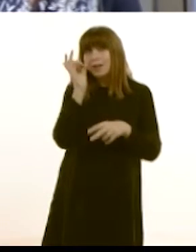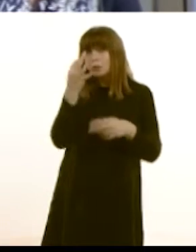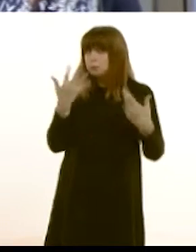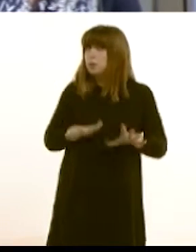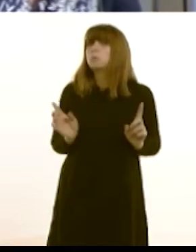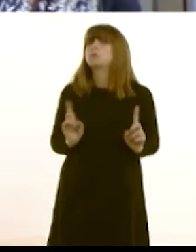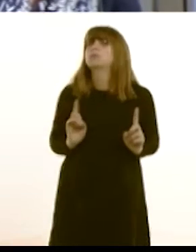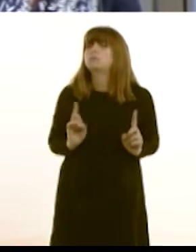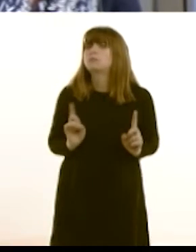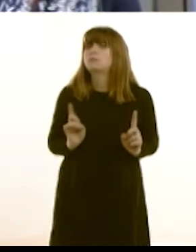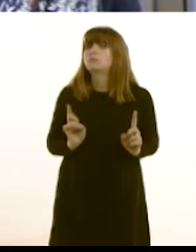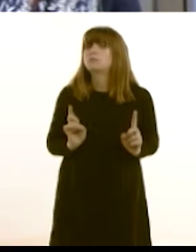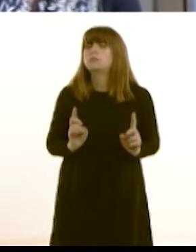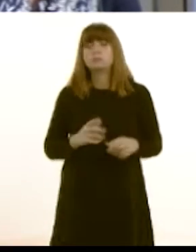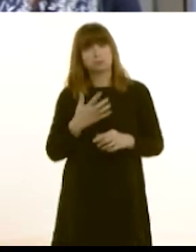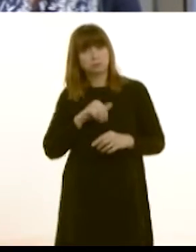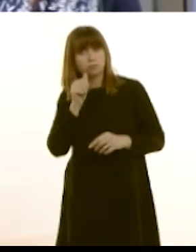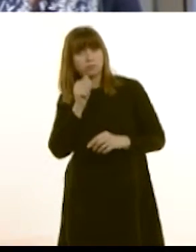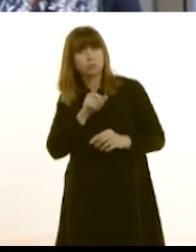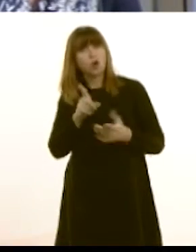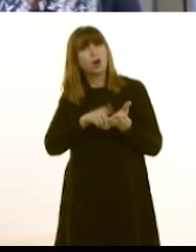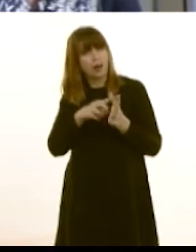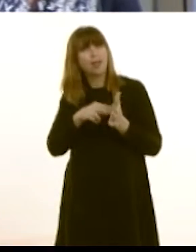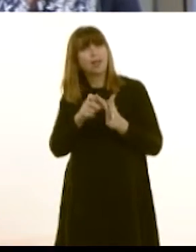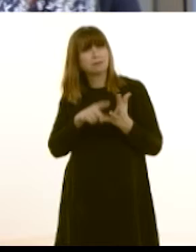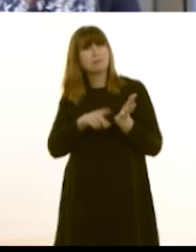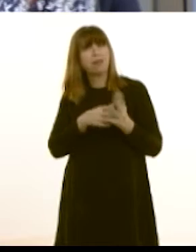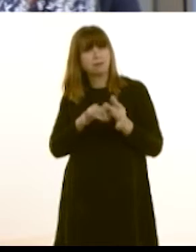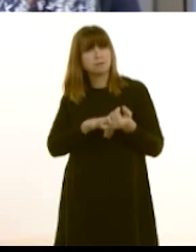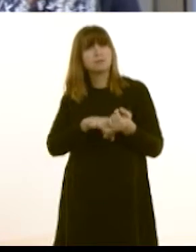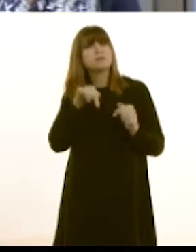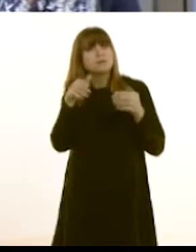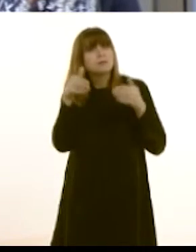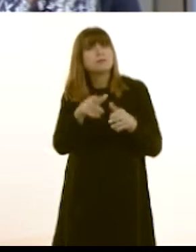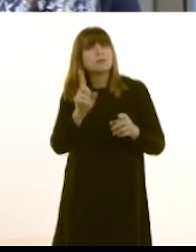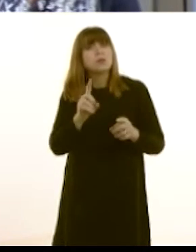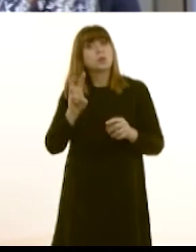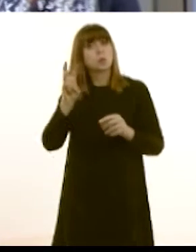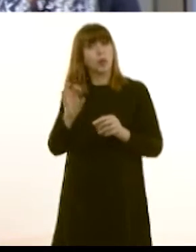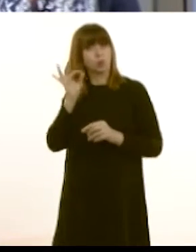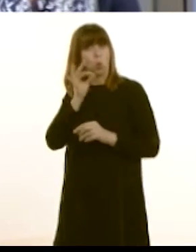forward a bid, particularly for Llanddulas, in conjunction with Welsh Water and Natural